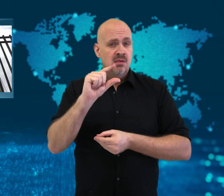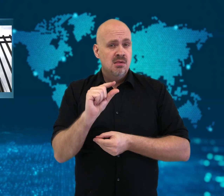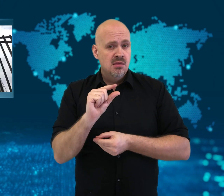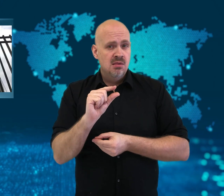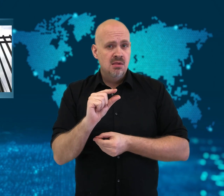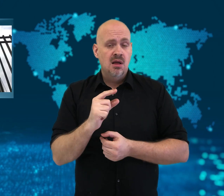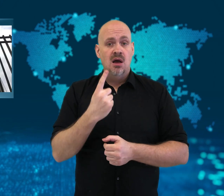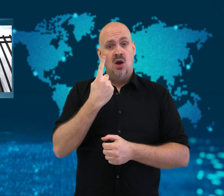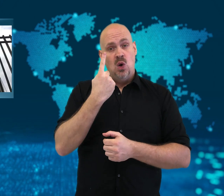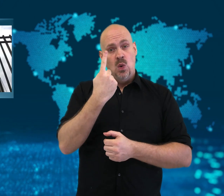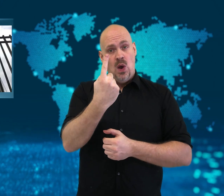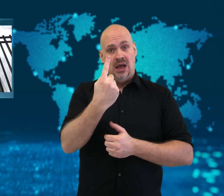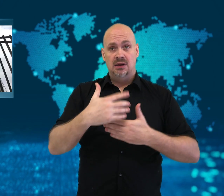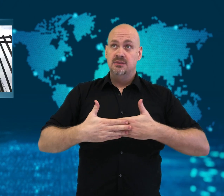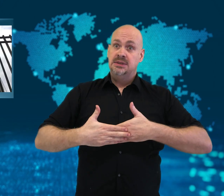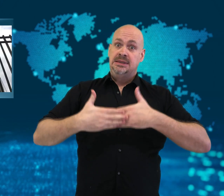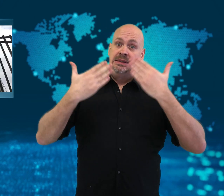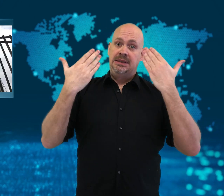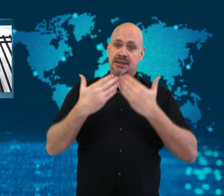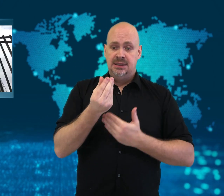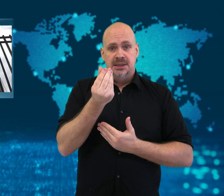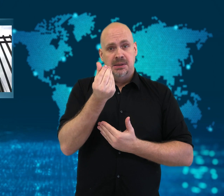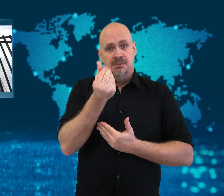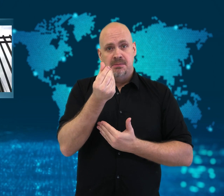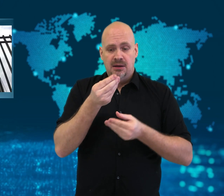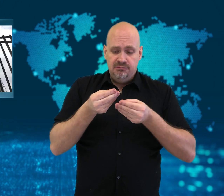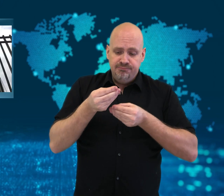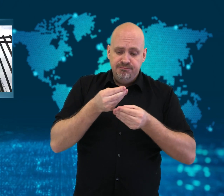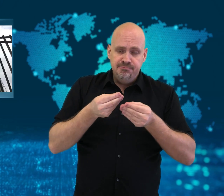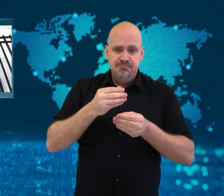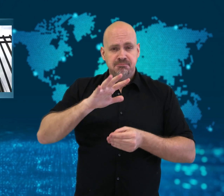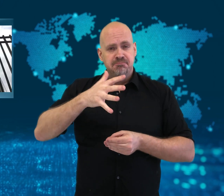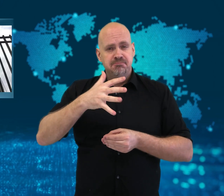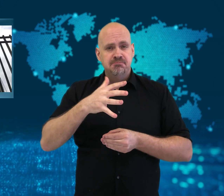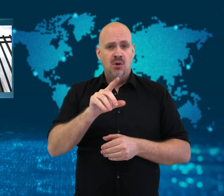impacts women aged 15 to 24.